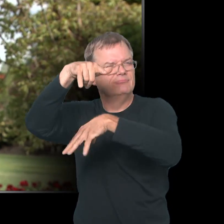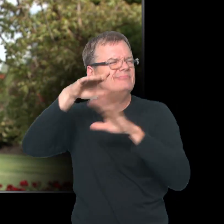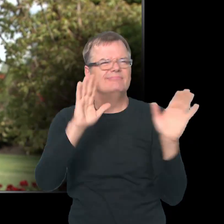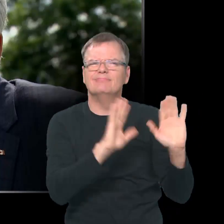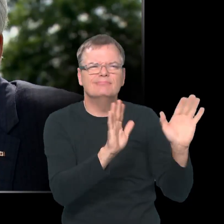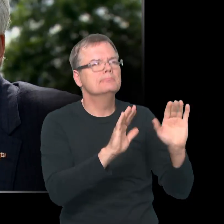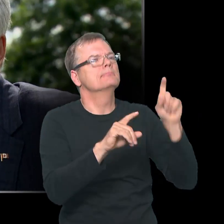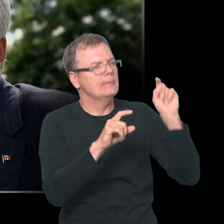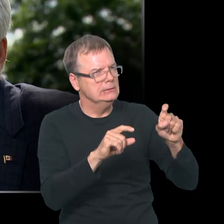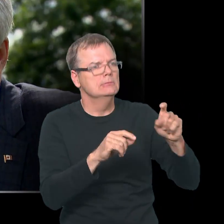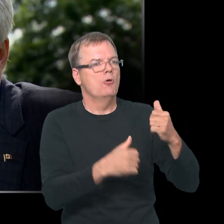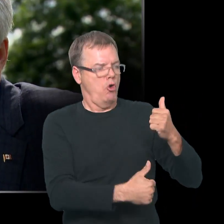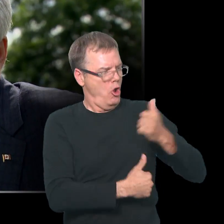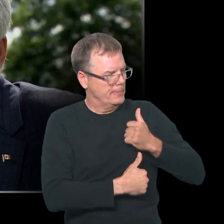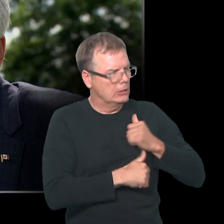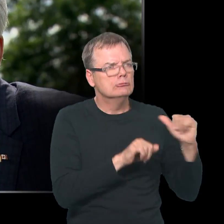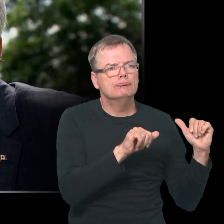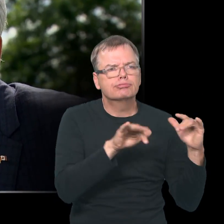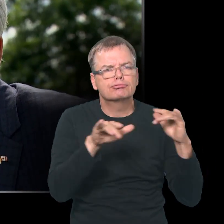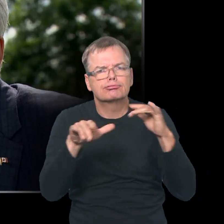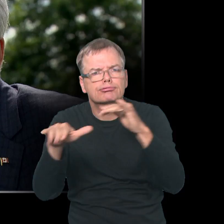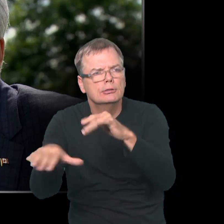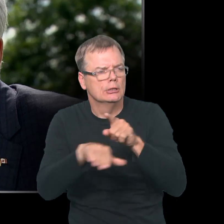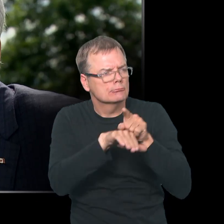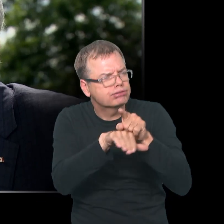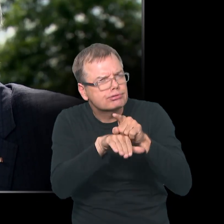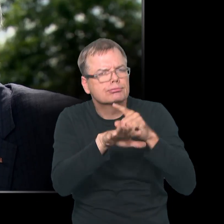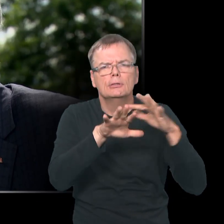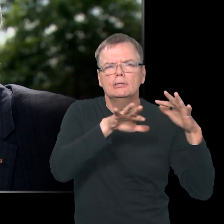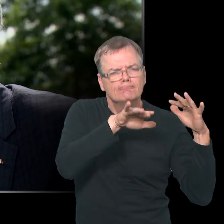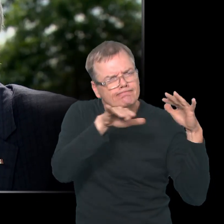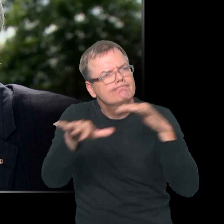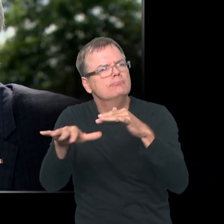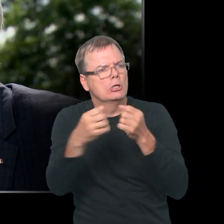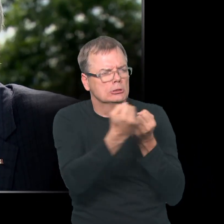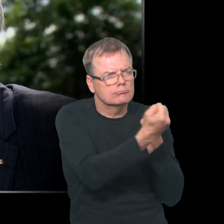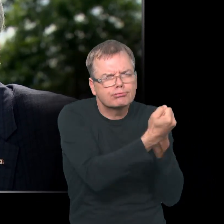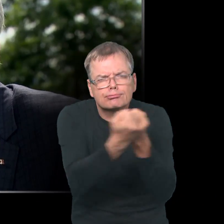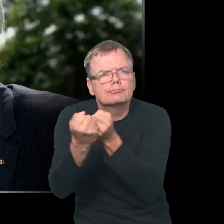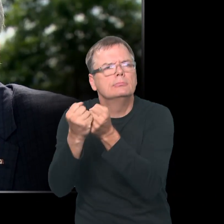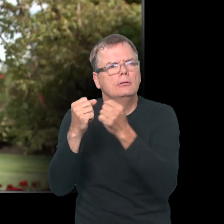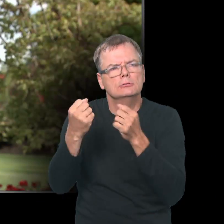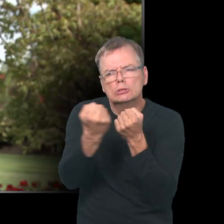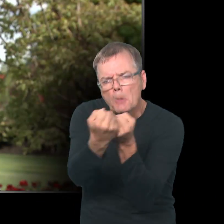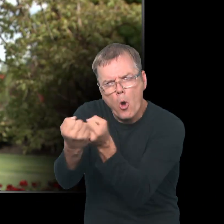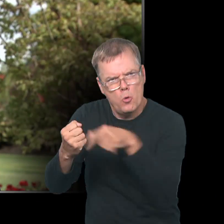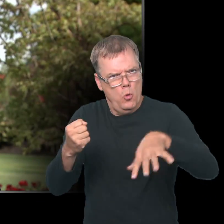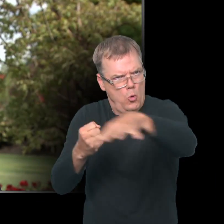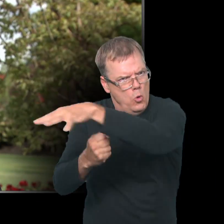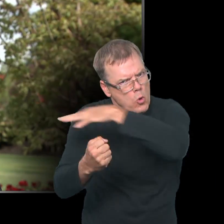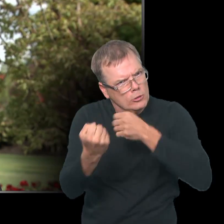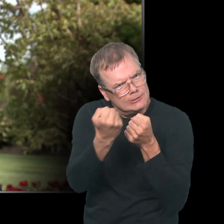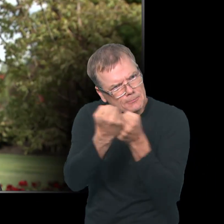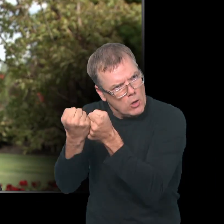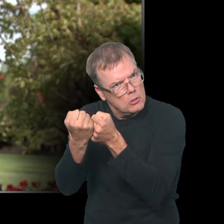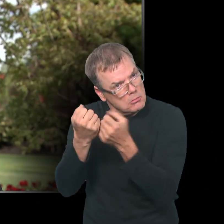That there has to be ground forces supplied by the countries involved, directly involved,